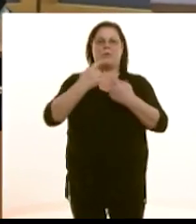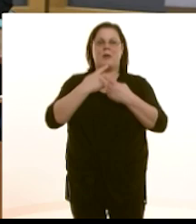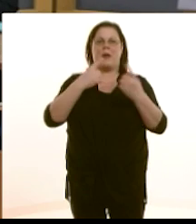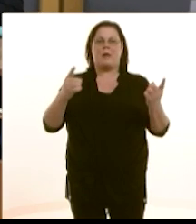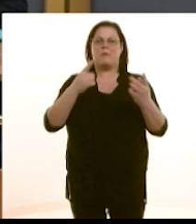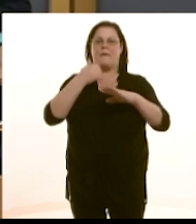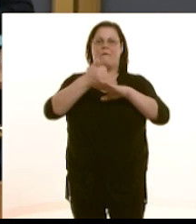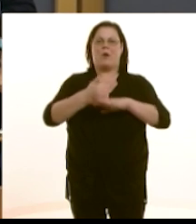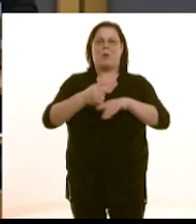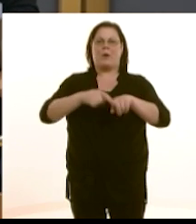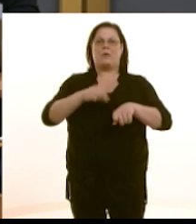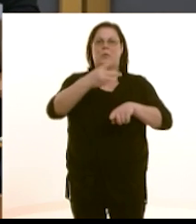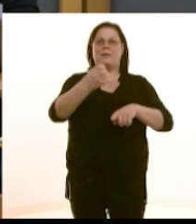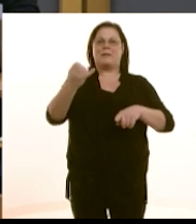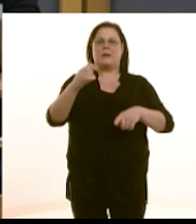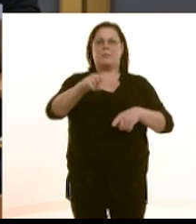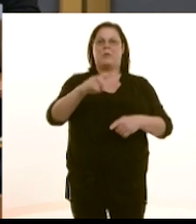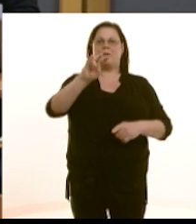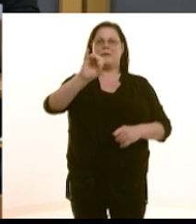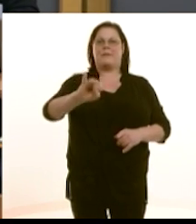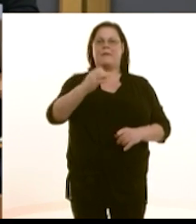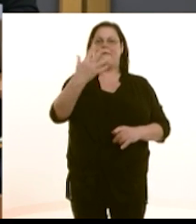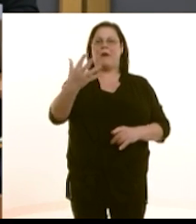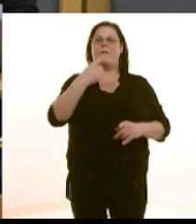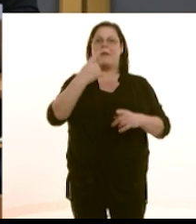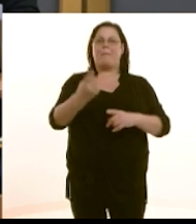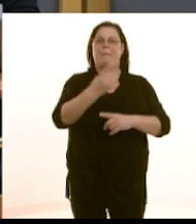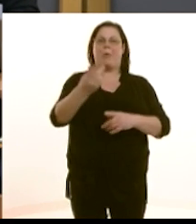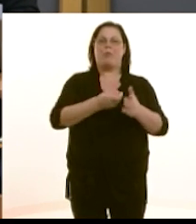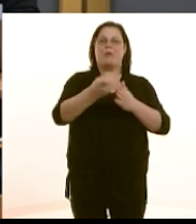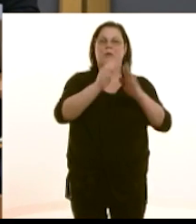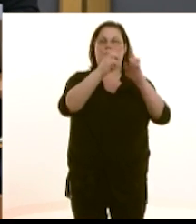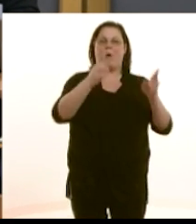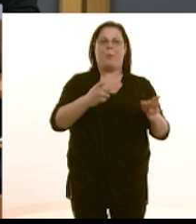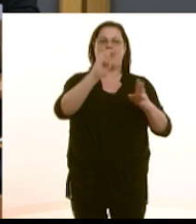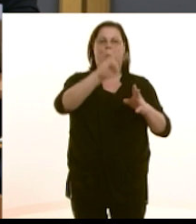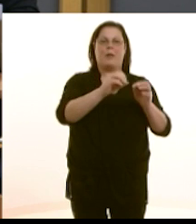26.75, that both the Renting Homes (Wales) Bill and the Regulation and Inspection of